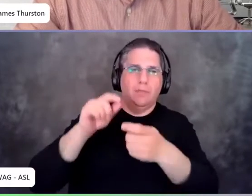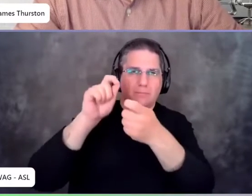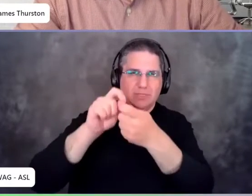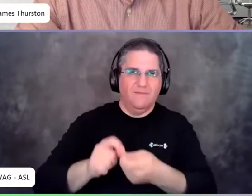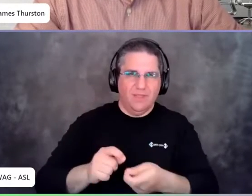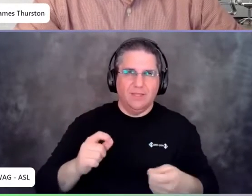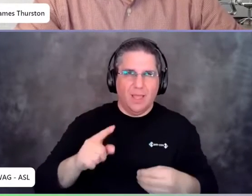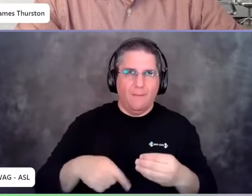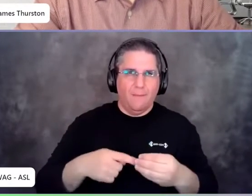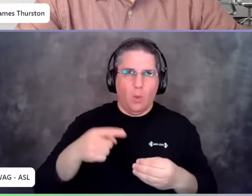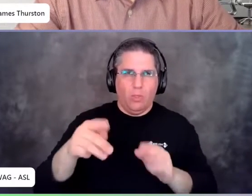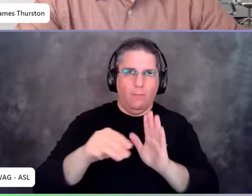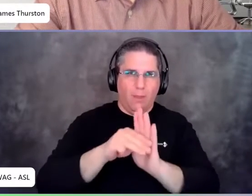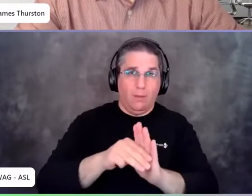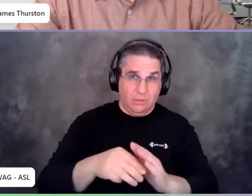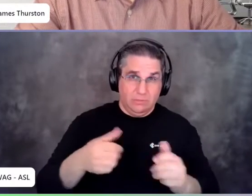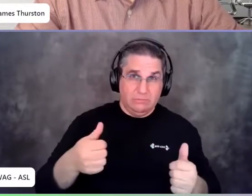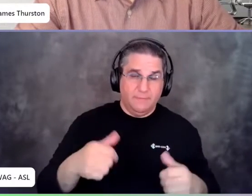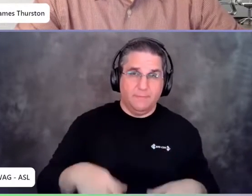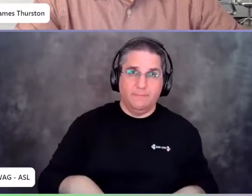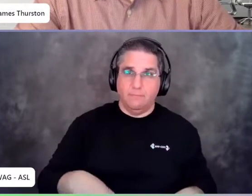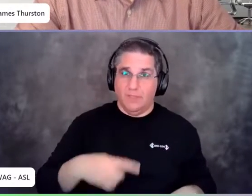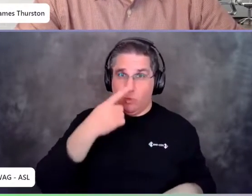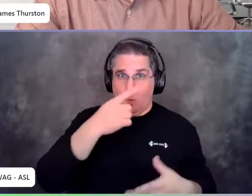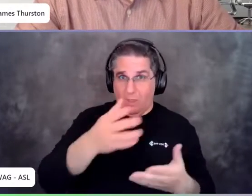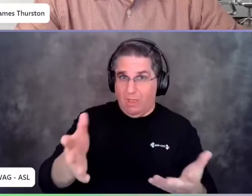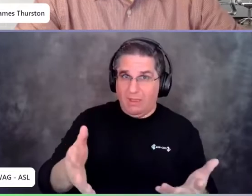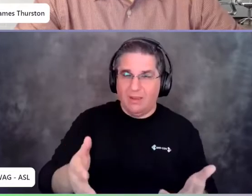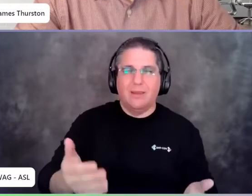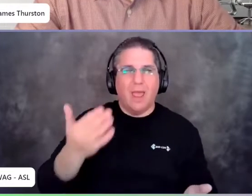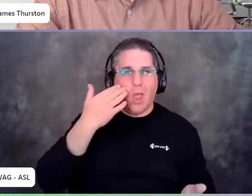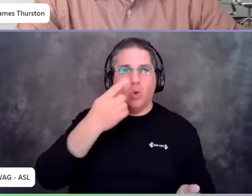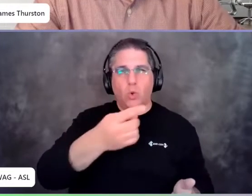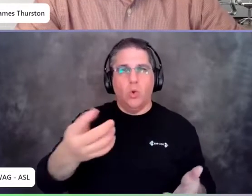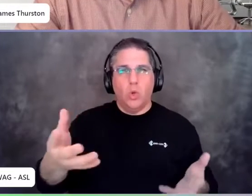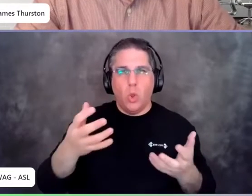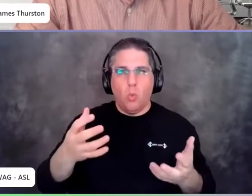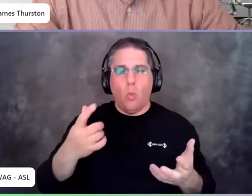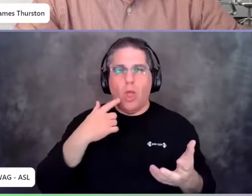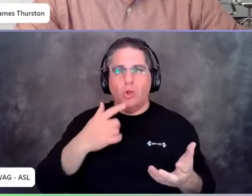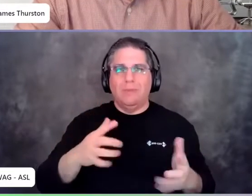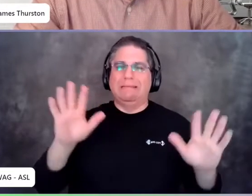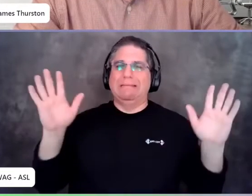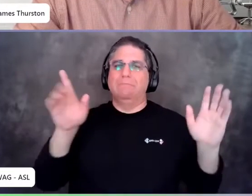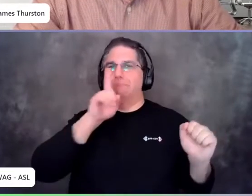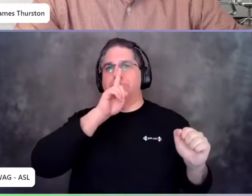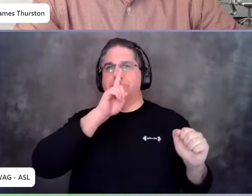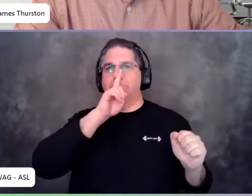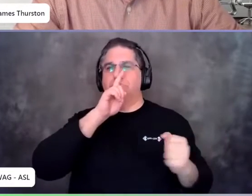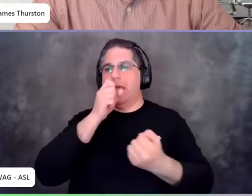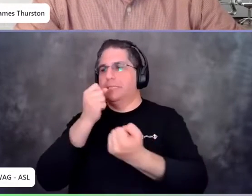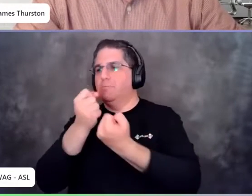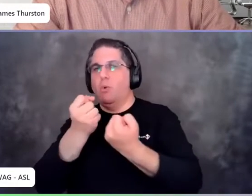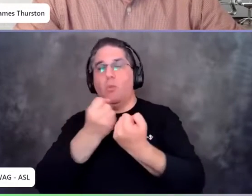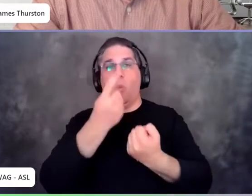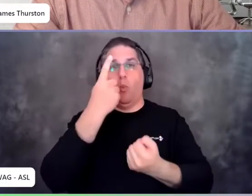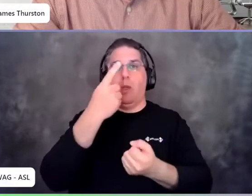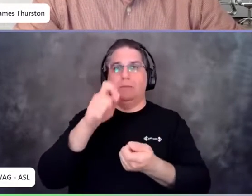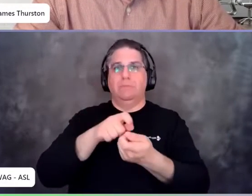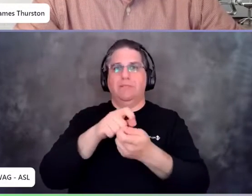questions, provide some of that information, because they were really yearning for that. There were several